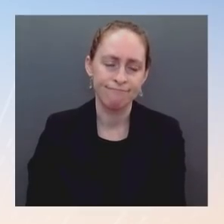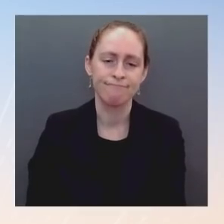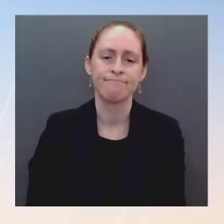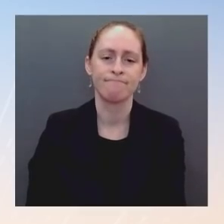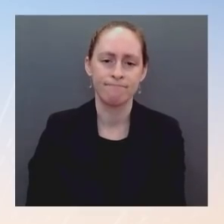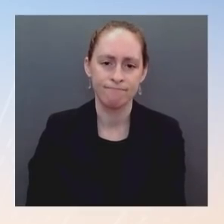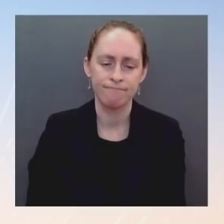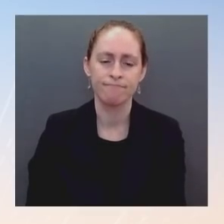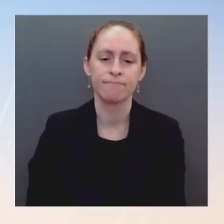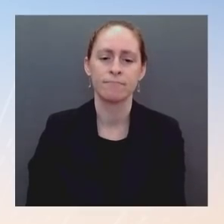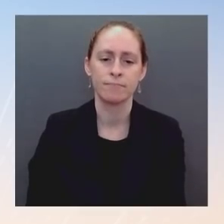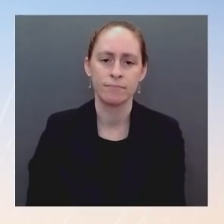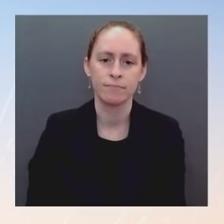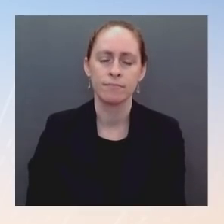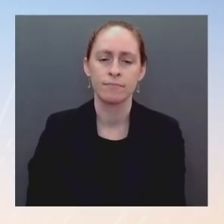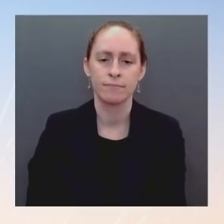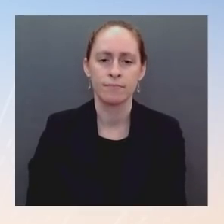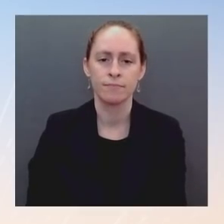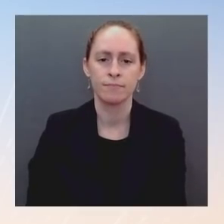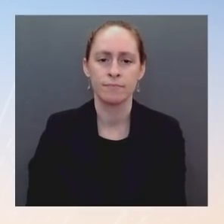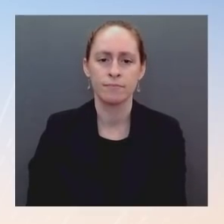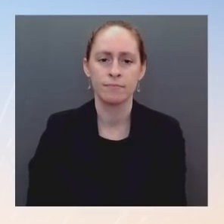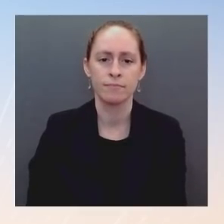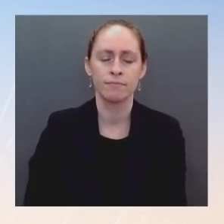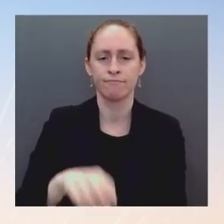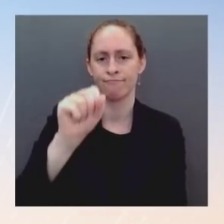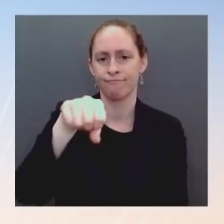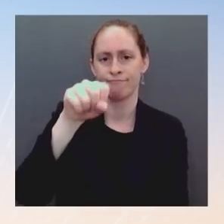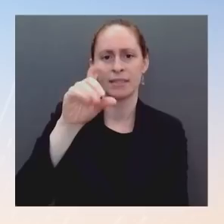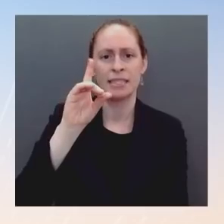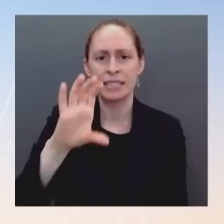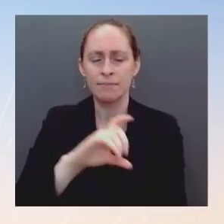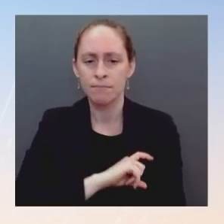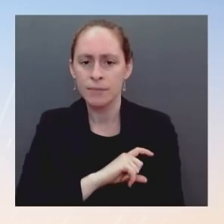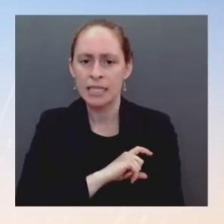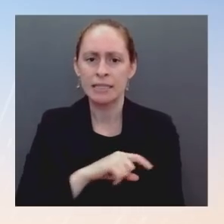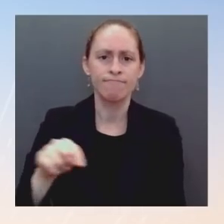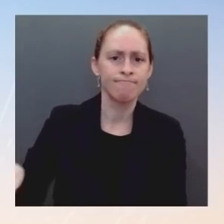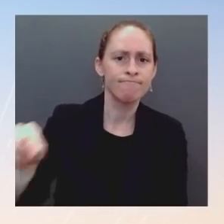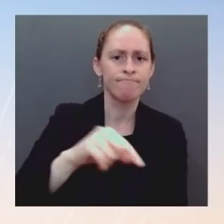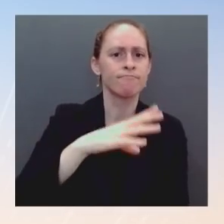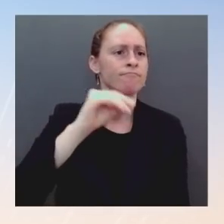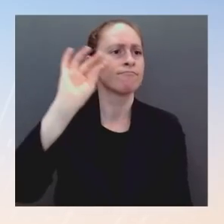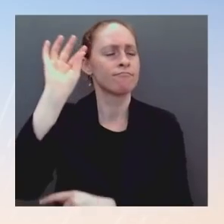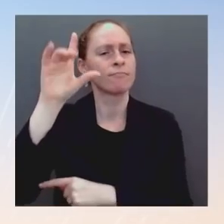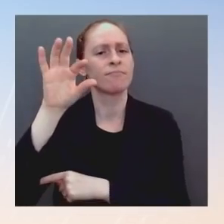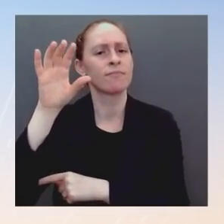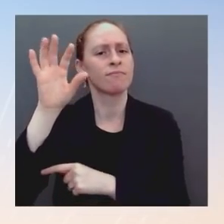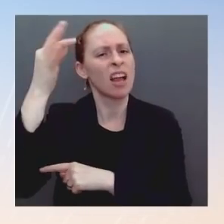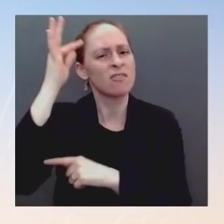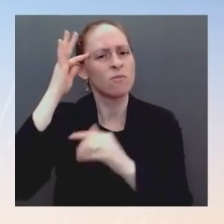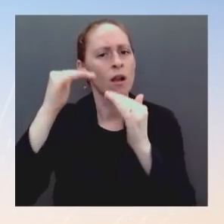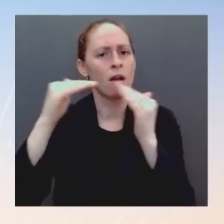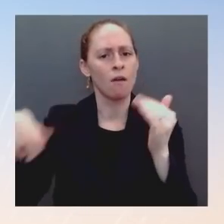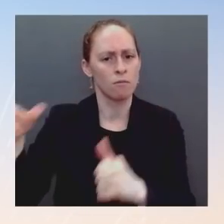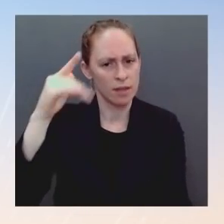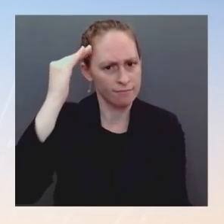We're relieved to hear that Howard and Bethune-Cookman Universities have been given the all-clear, and we'll continue to monitor these reports.